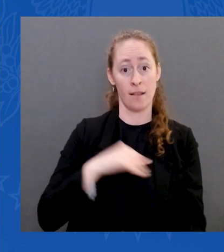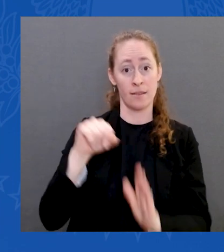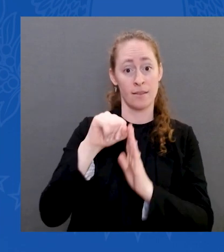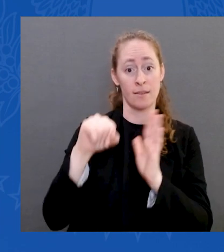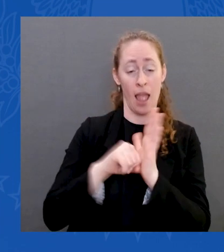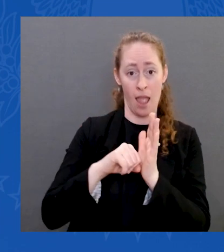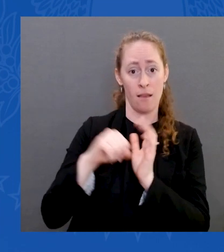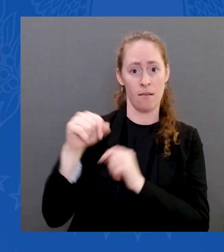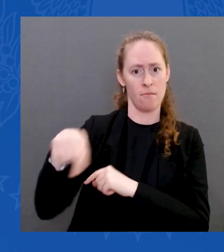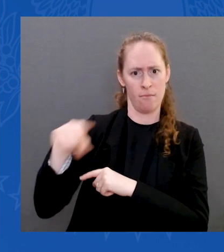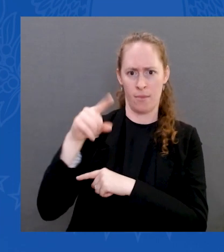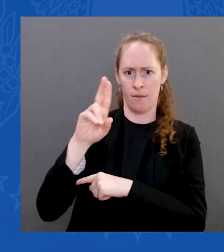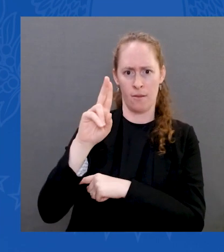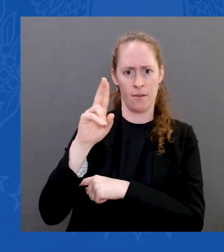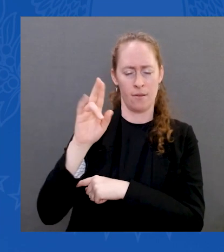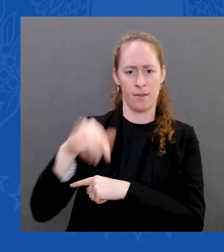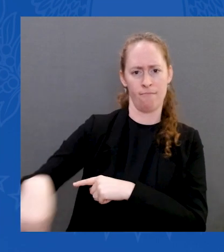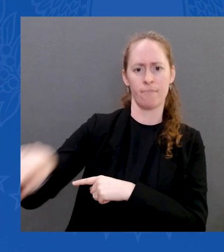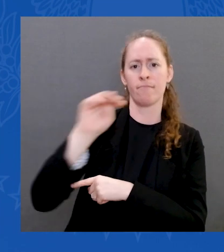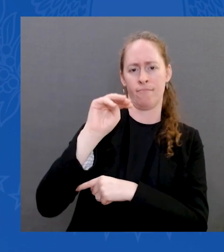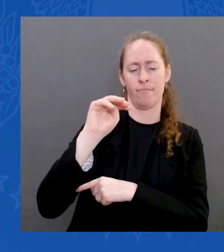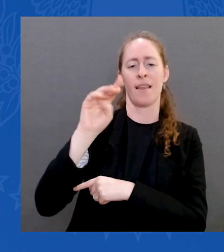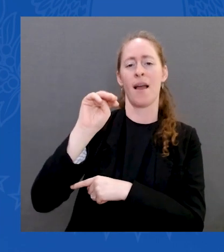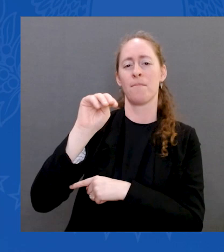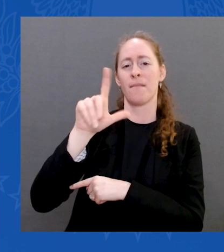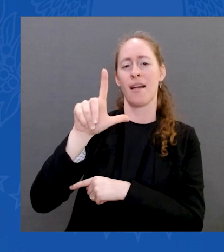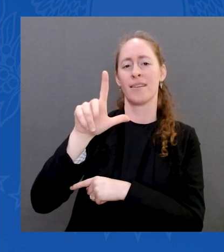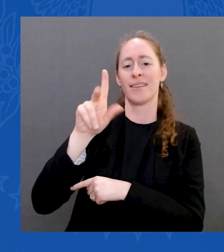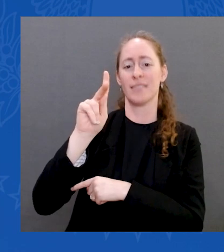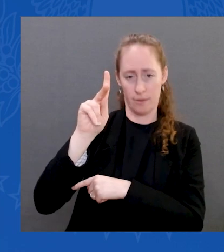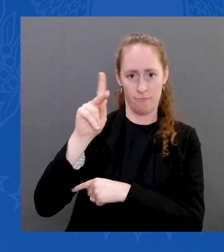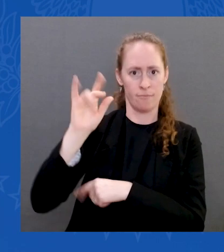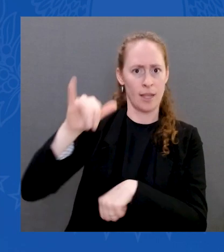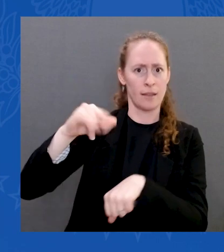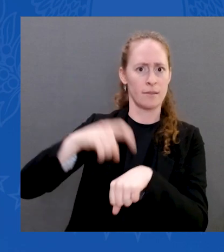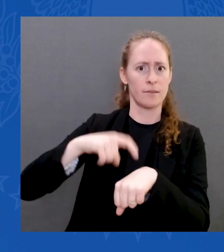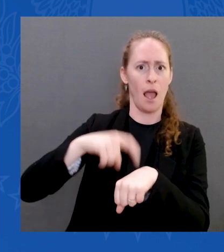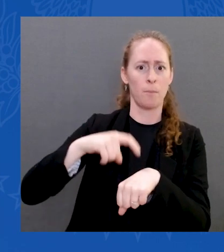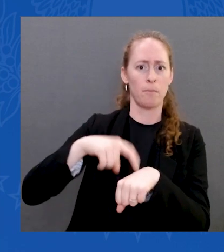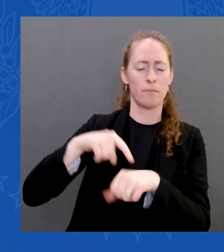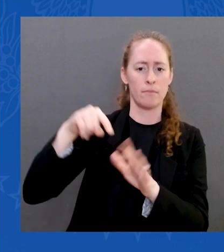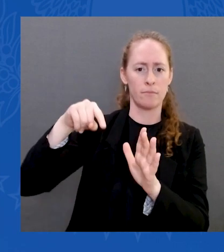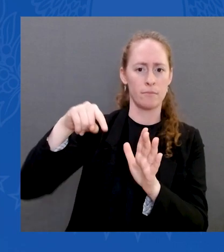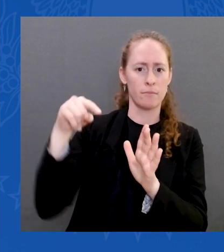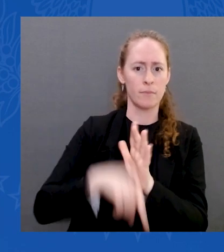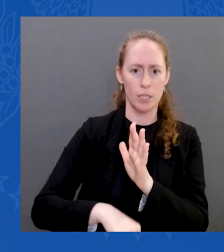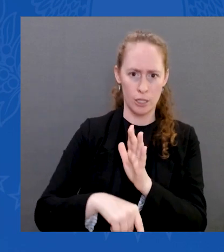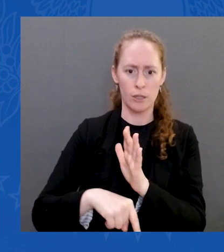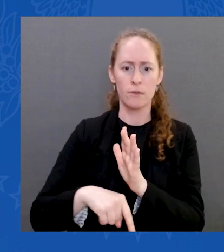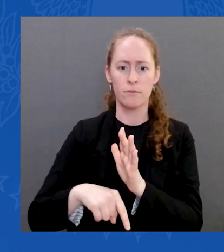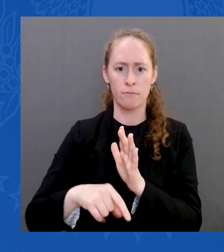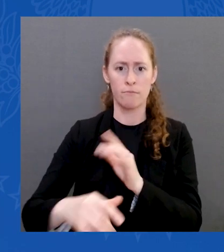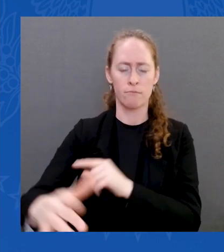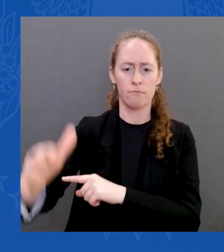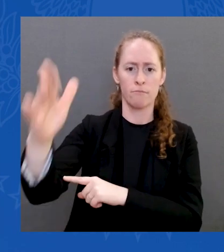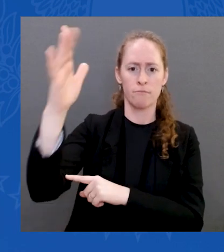that was occupied by the National Guard for 10 months with drawn bayonets in every corner because we had a very conservative governor